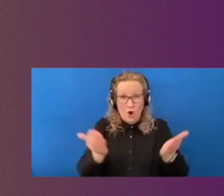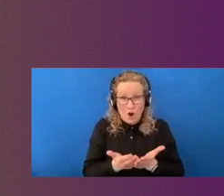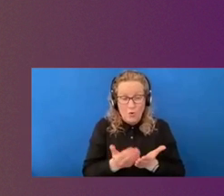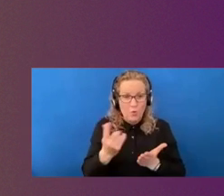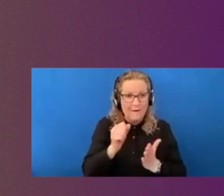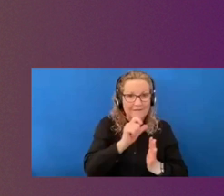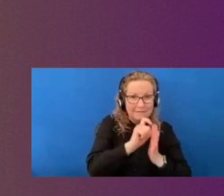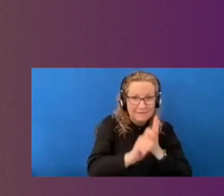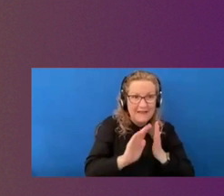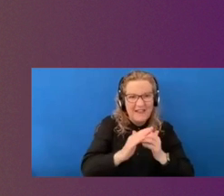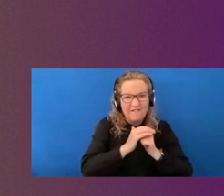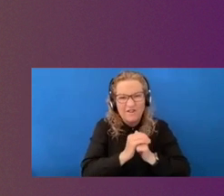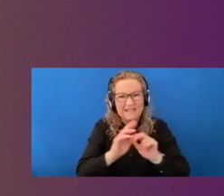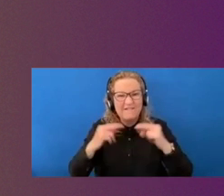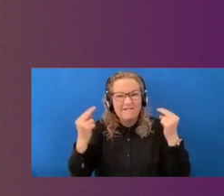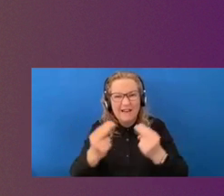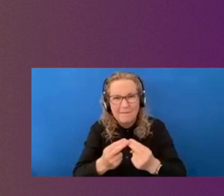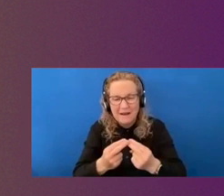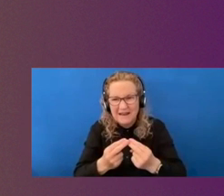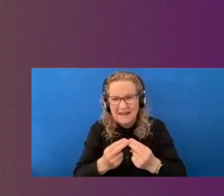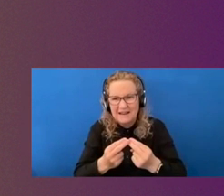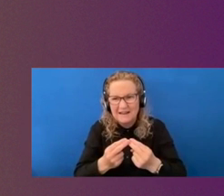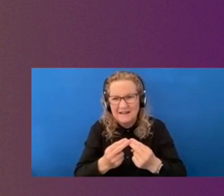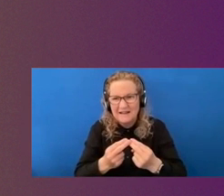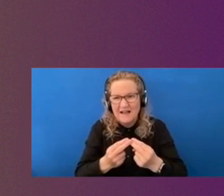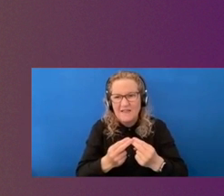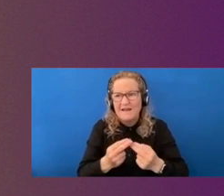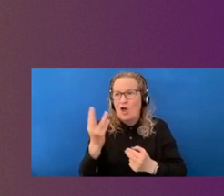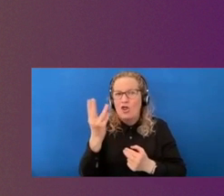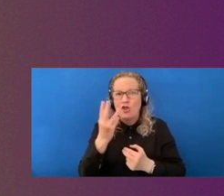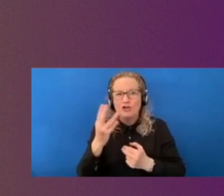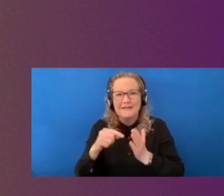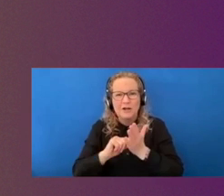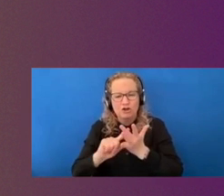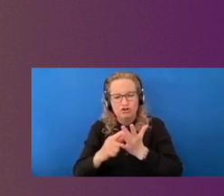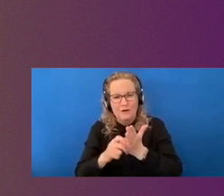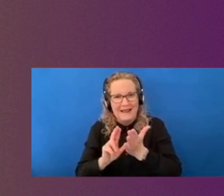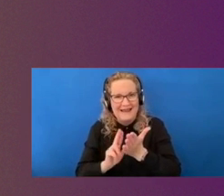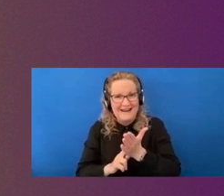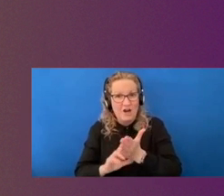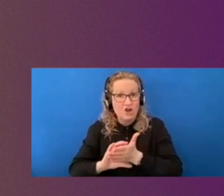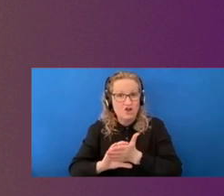have control over a 13 trillion dollar um annual disposable income and that's a lot of money